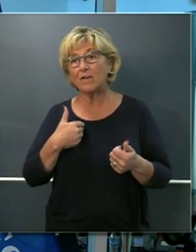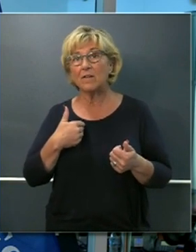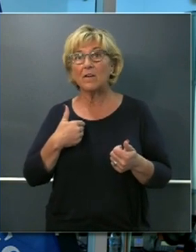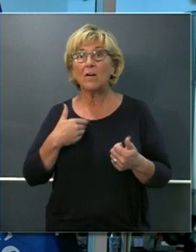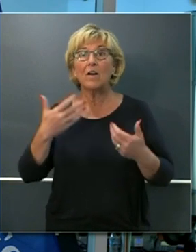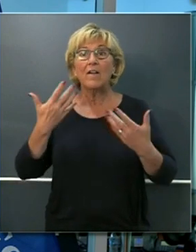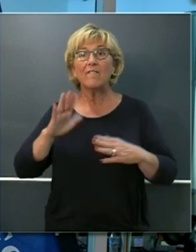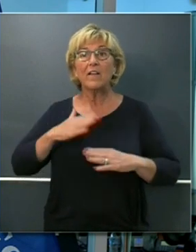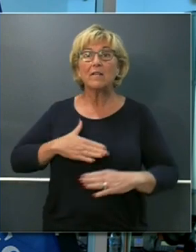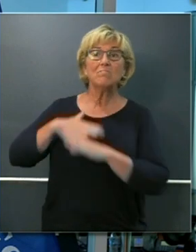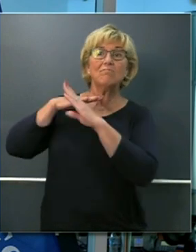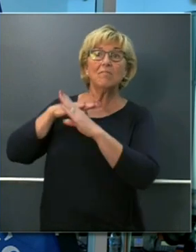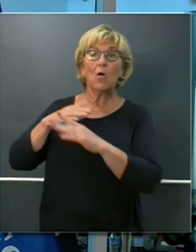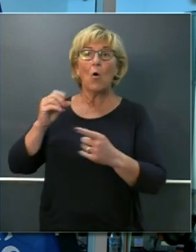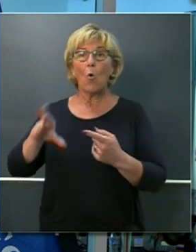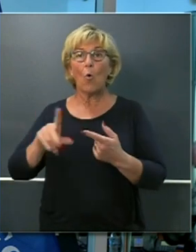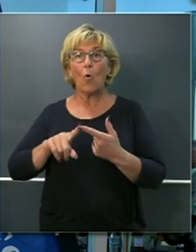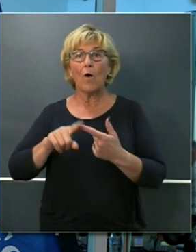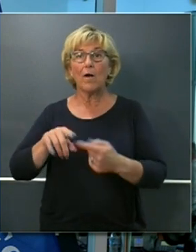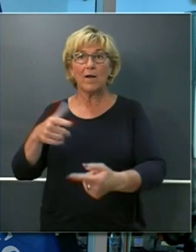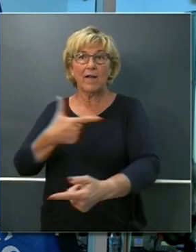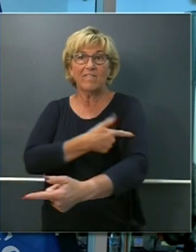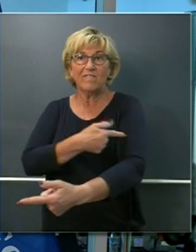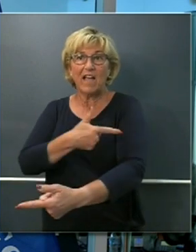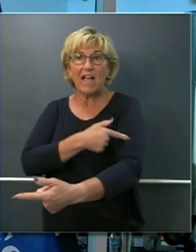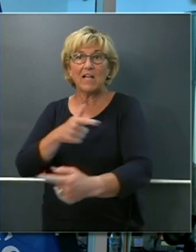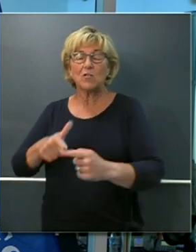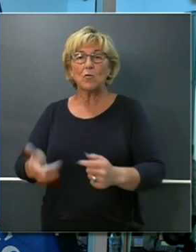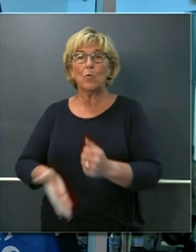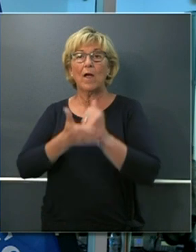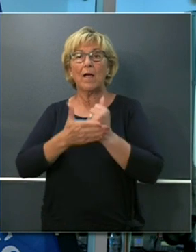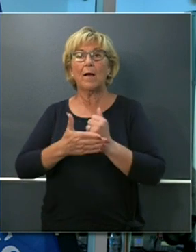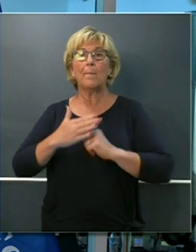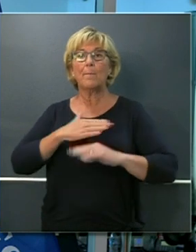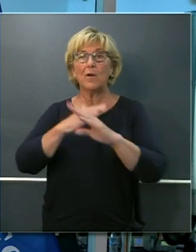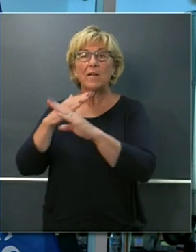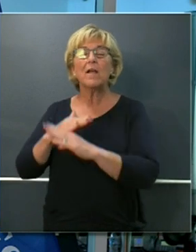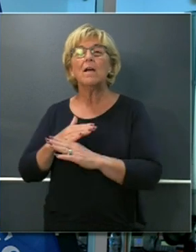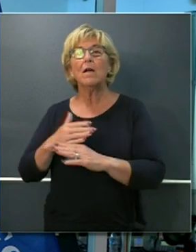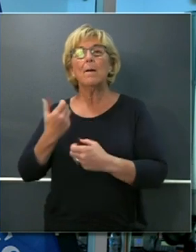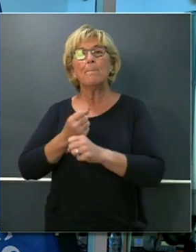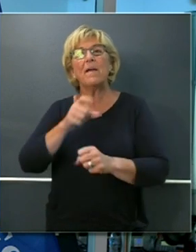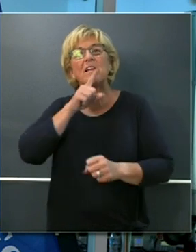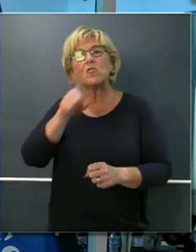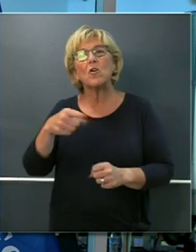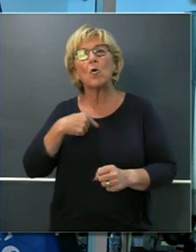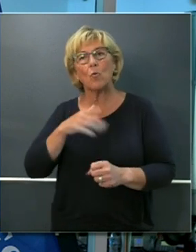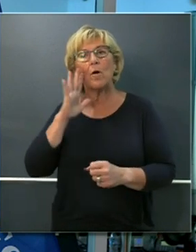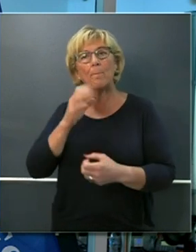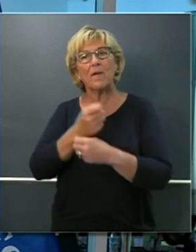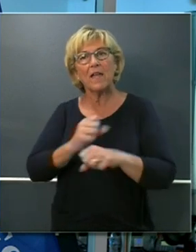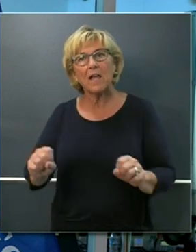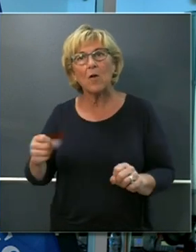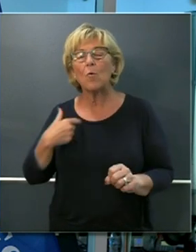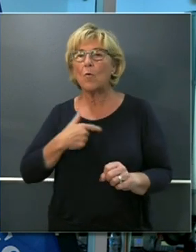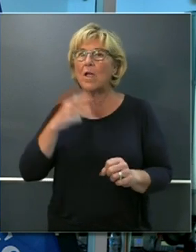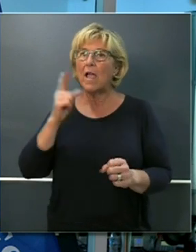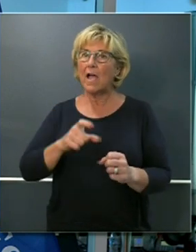RISK. REMEMBER, THIS IS NOT ABOUT A PROCESS THAT IS GOING TO REMOVE THE RISK FROM ALL OF US. IT WILL BE A PROCESS IN WHICH WE CAN THINK ABOUT UNTIL THE TIME WHEN WE ARE ALL PROTECTED